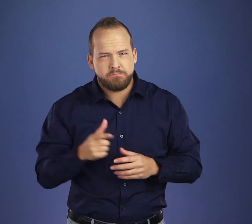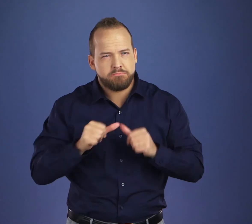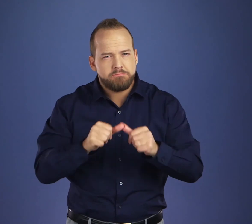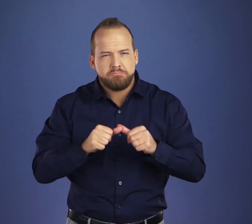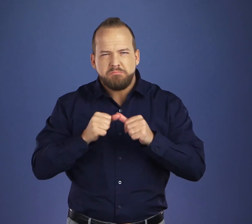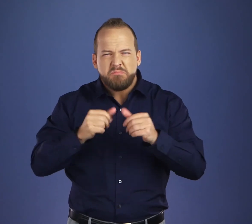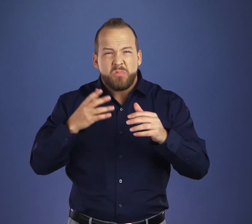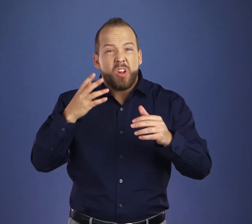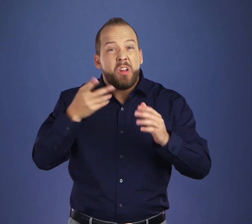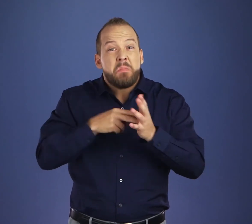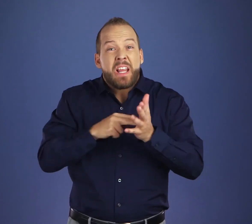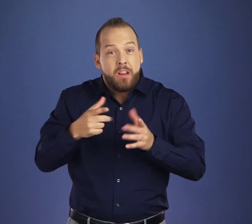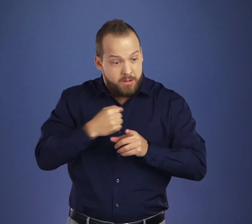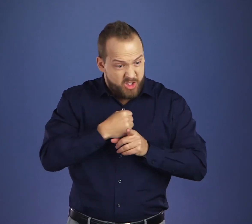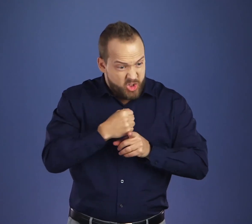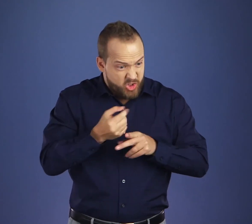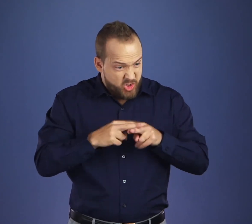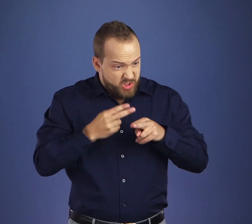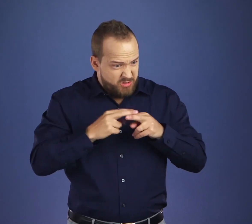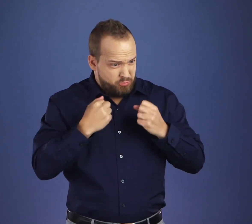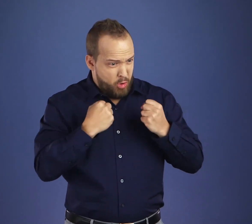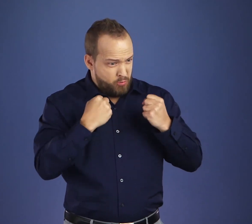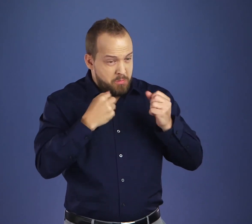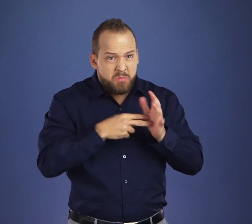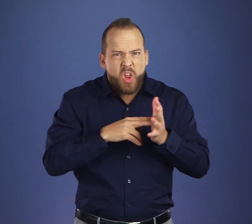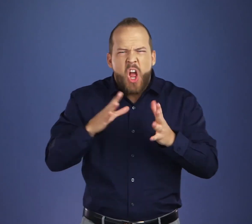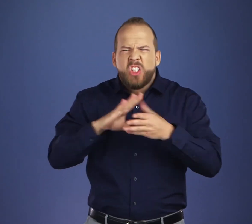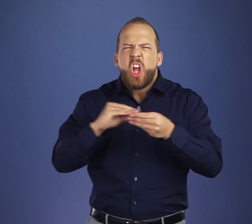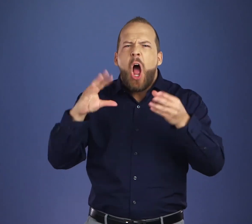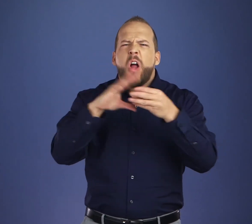The longer he kept dry, the louder he talked — against God.